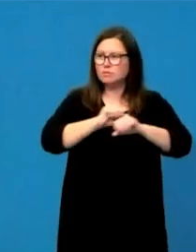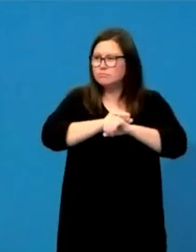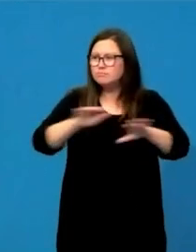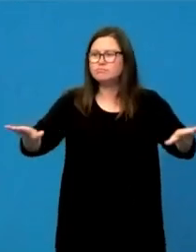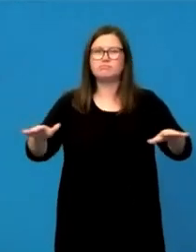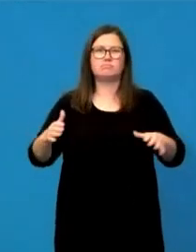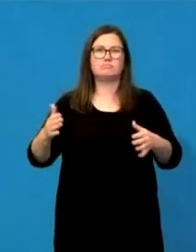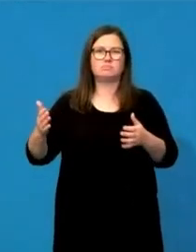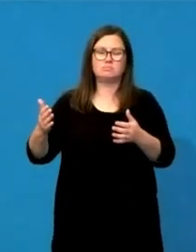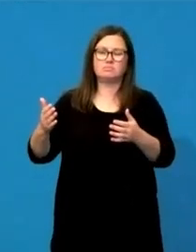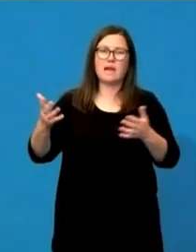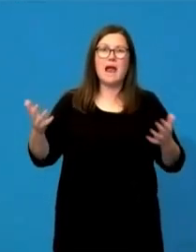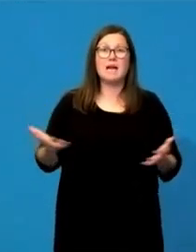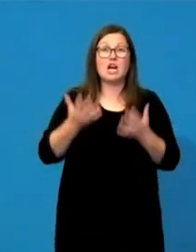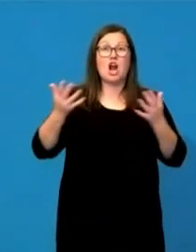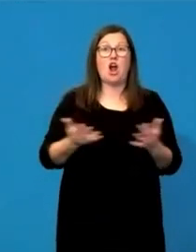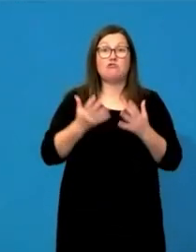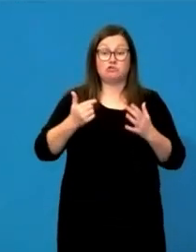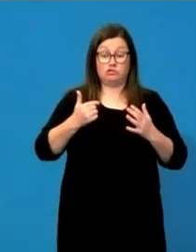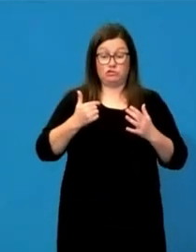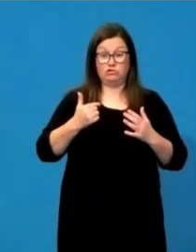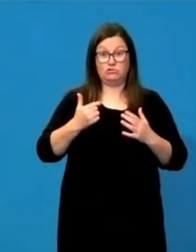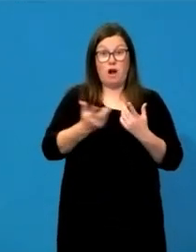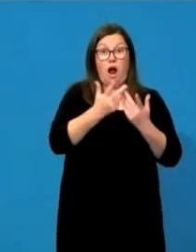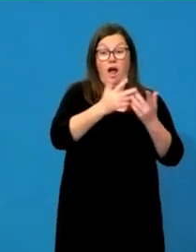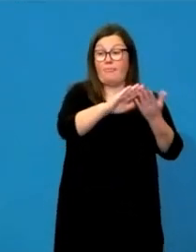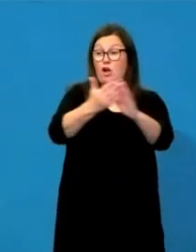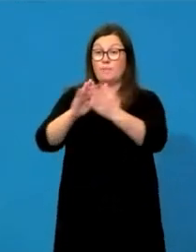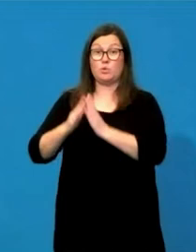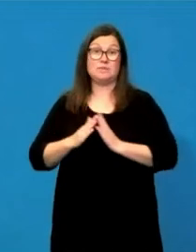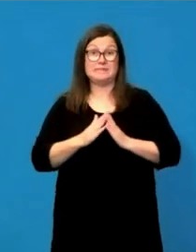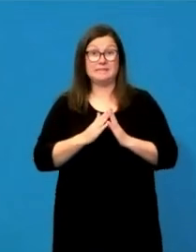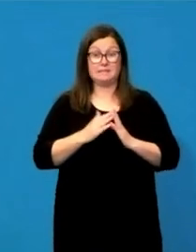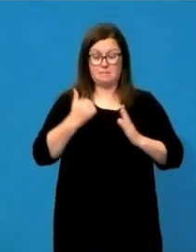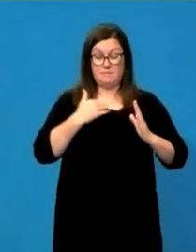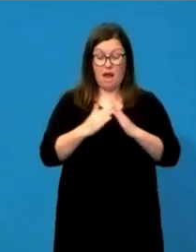come into the town. Or if they go to the communities, you know, like have a barbecue at the hall.